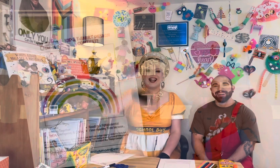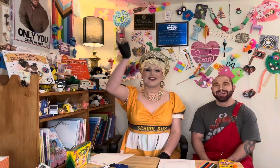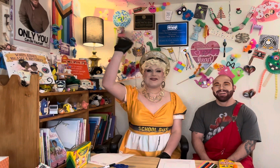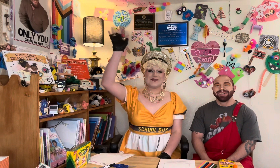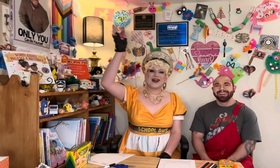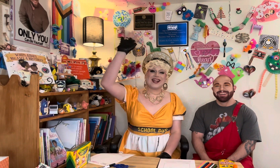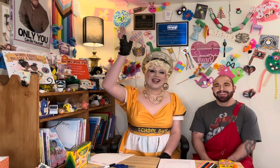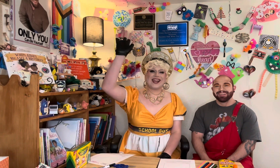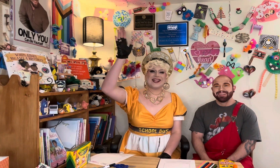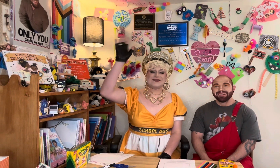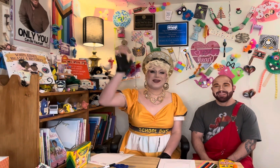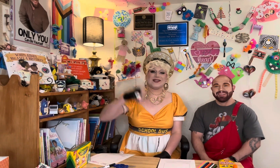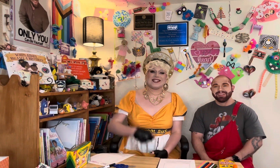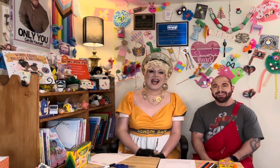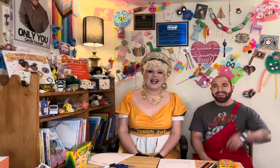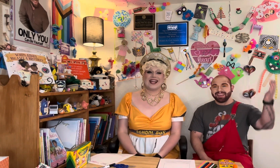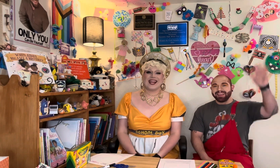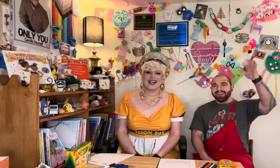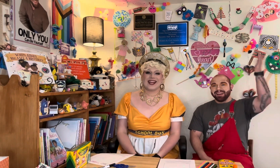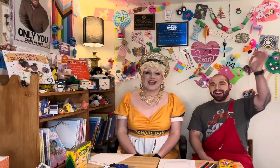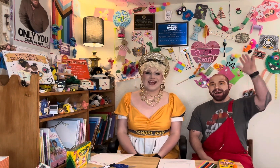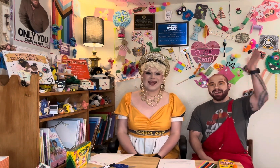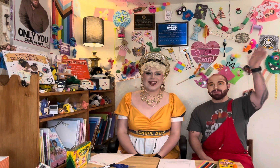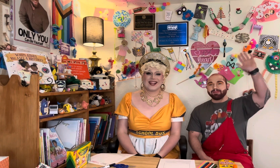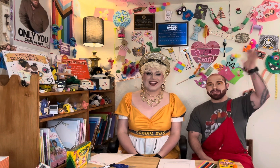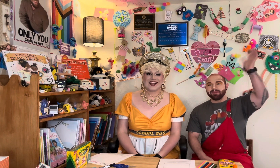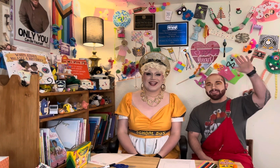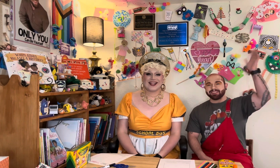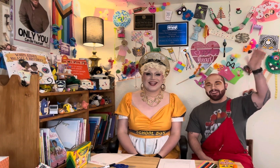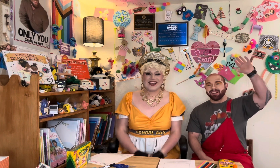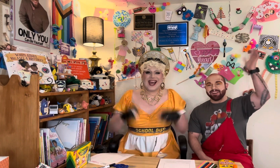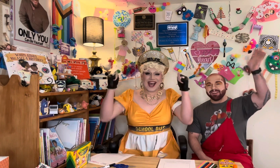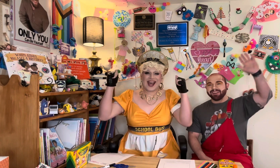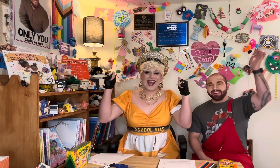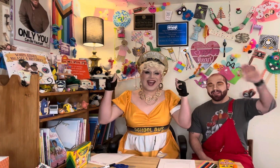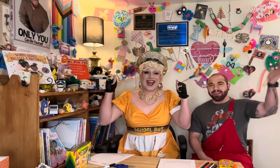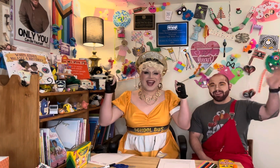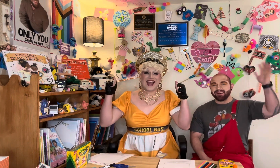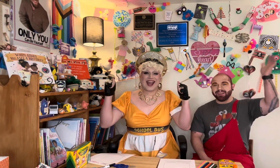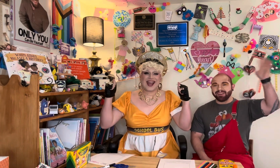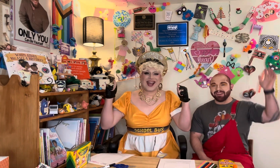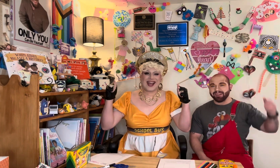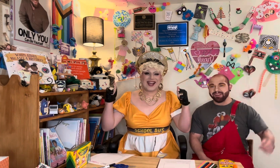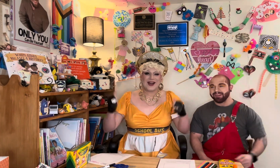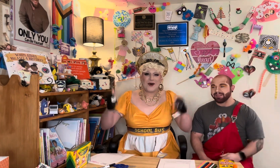Hello, everybody. It's me, Miss Cali! BUSTER: Hi, it's me, Mr. Buster! Yay!